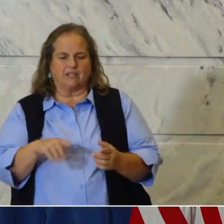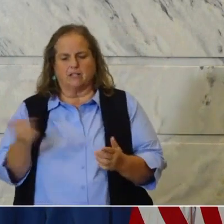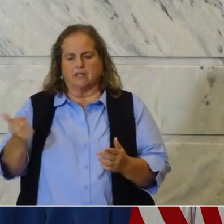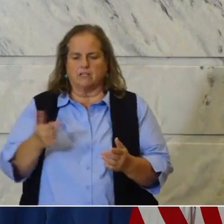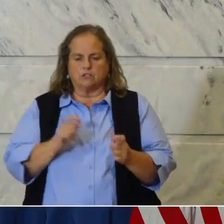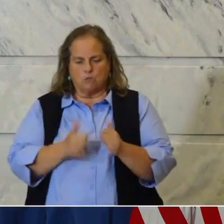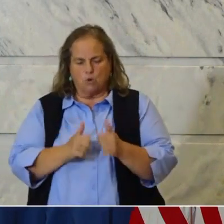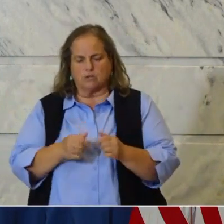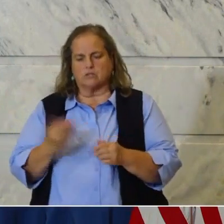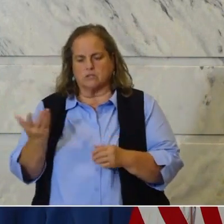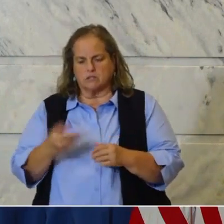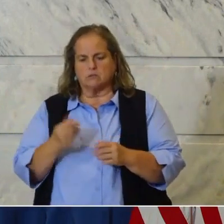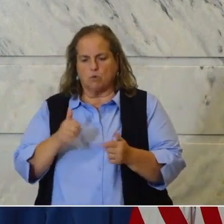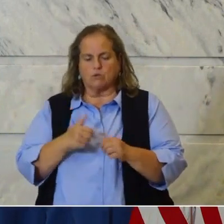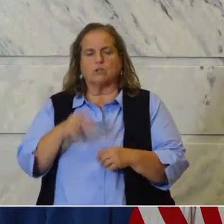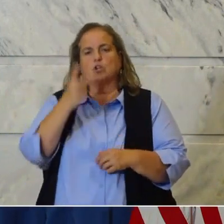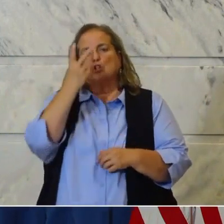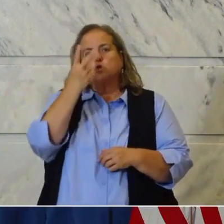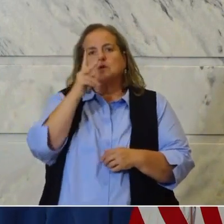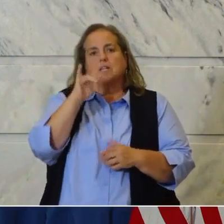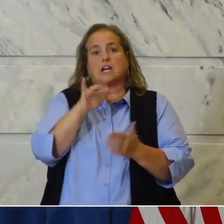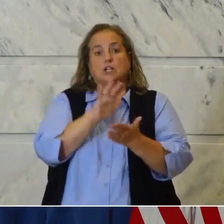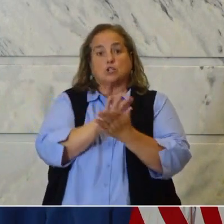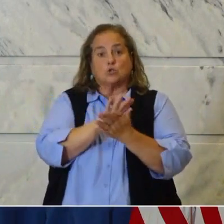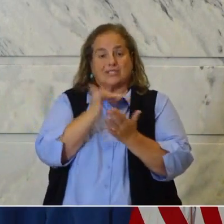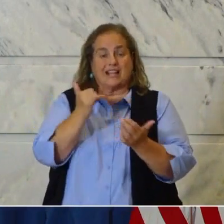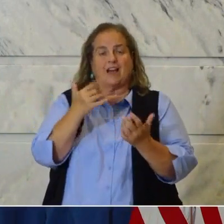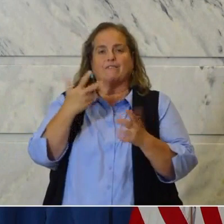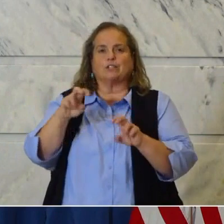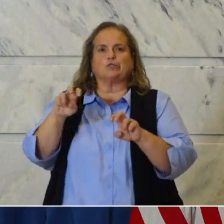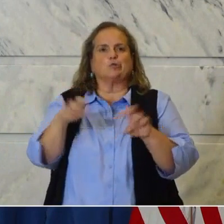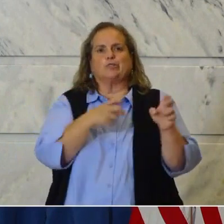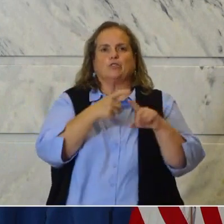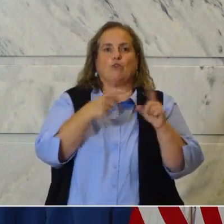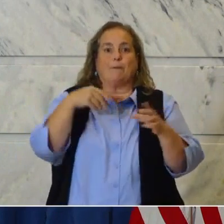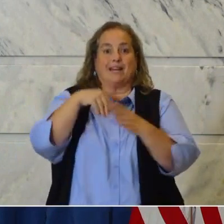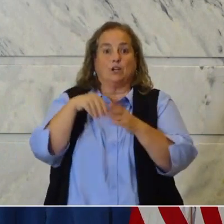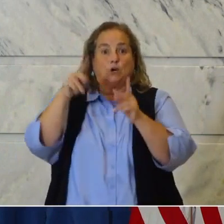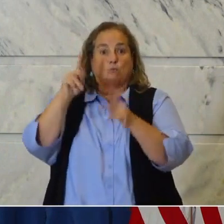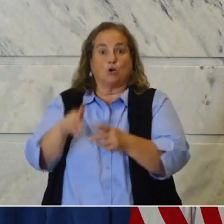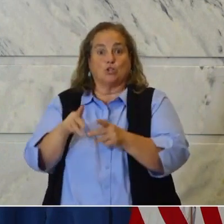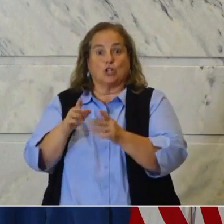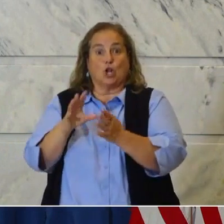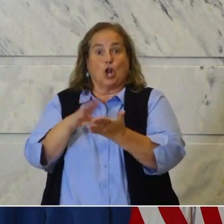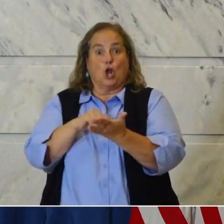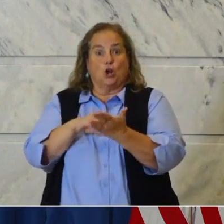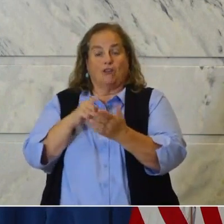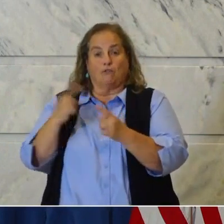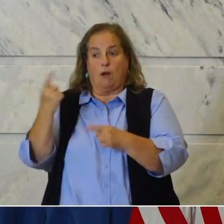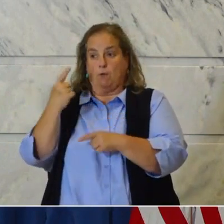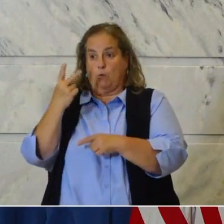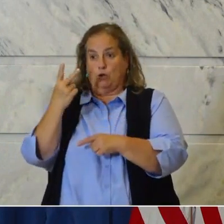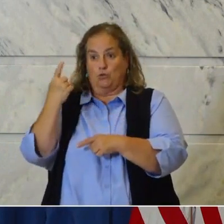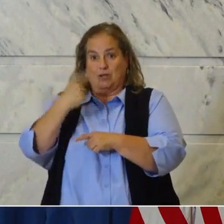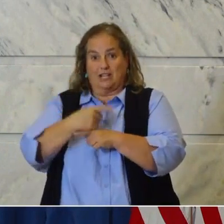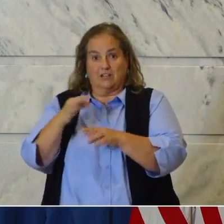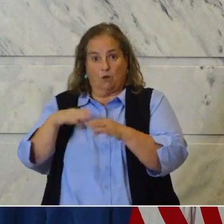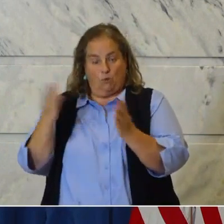with at least two Kentucky school switching from in person, learning to NT I within days of opening. Do you see this as a caution signal for others to